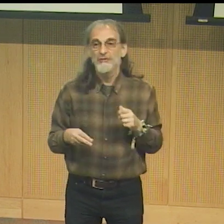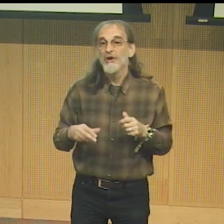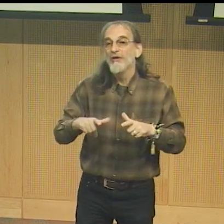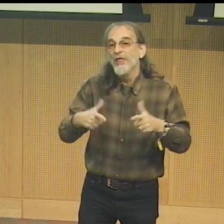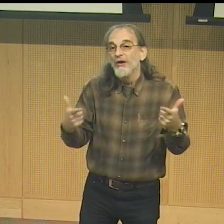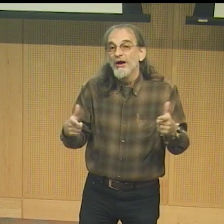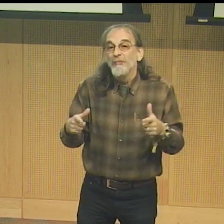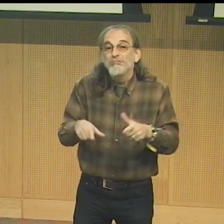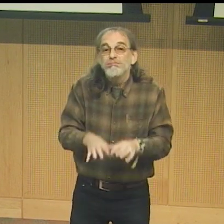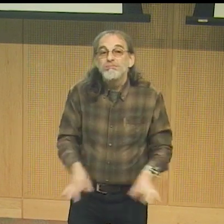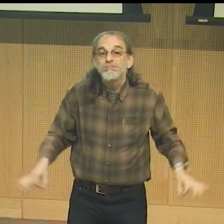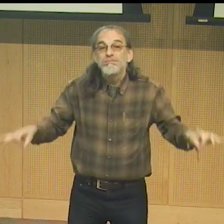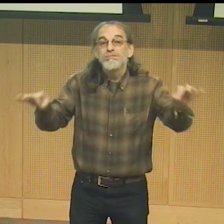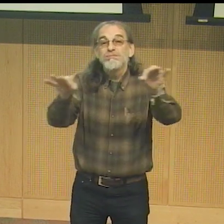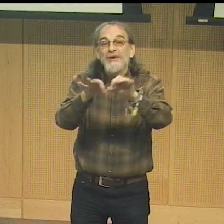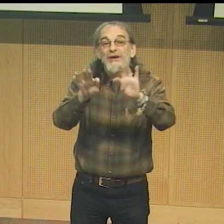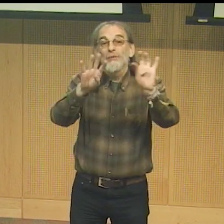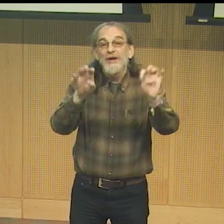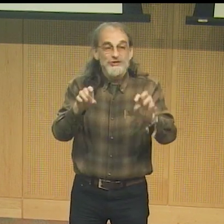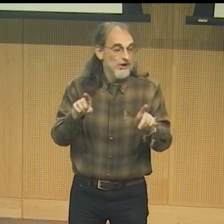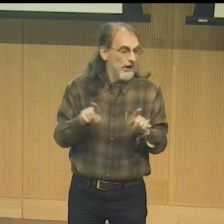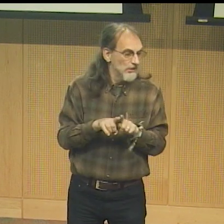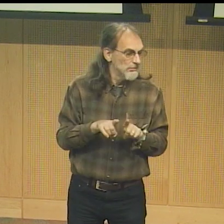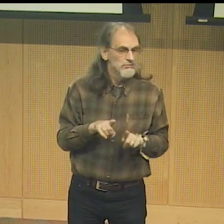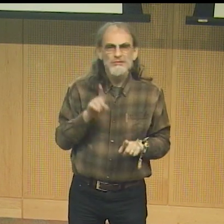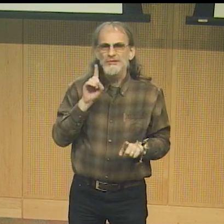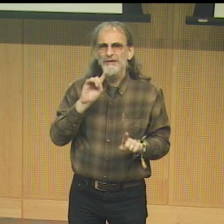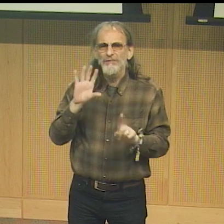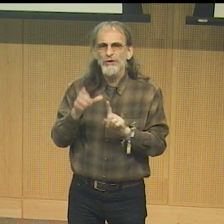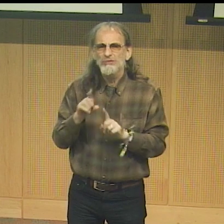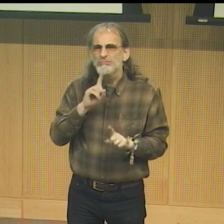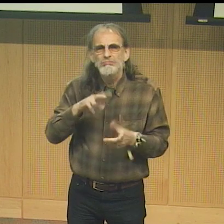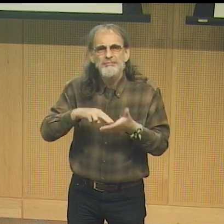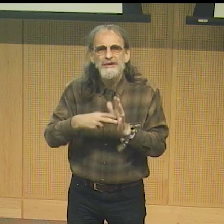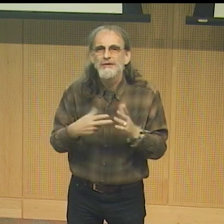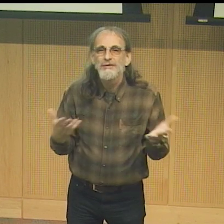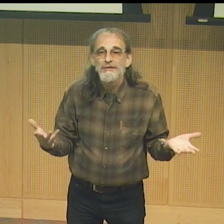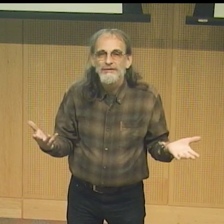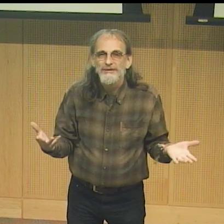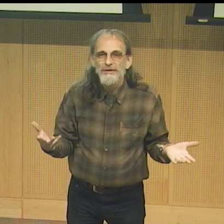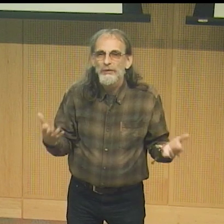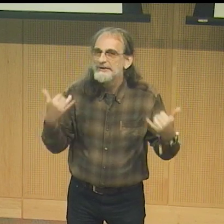And yet another important question and even larger question is questioning Deaf culture.